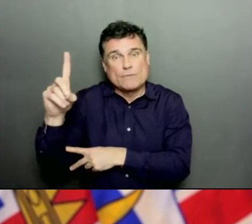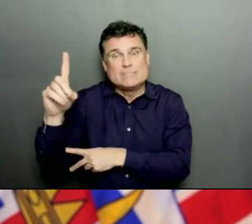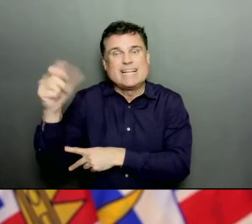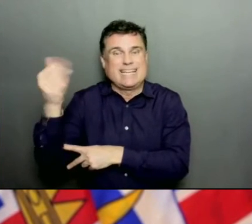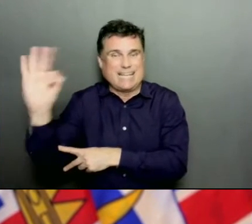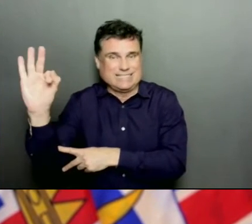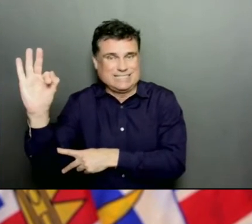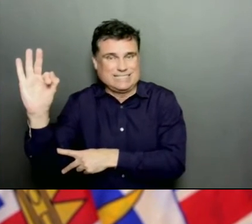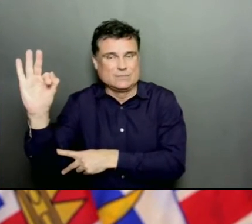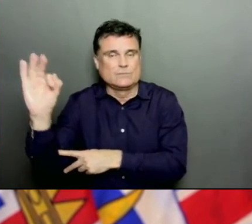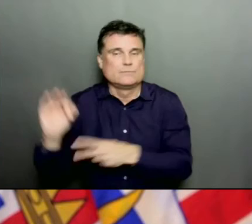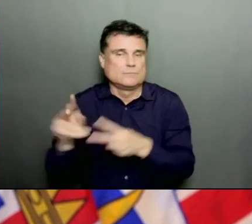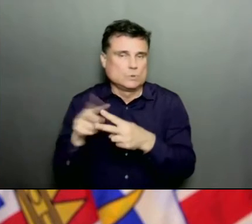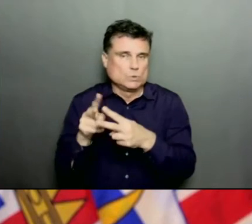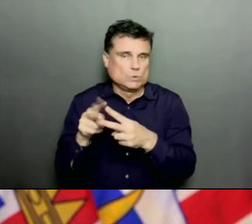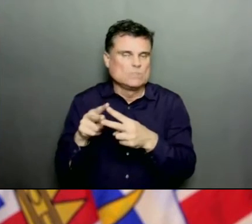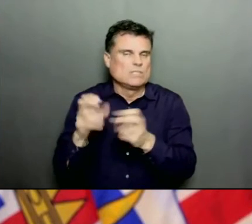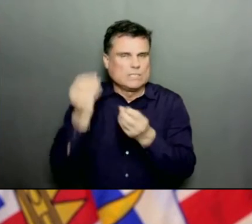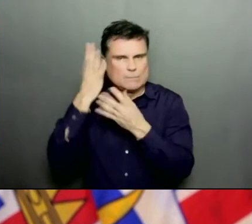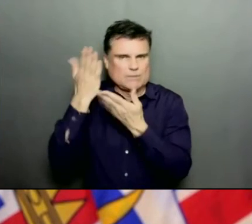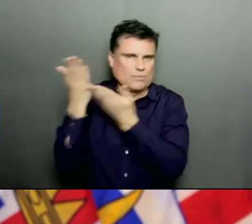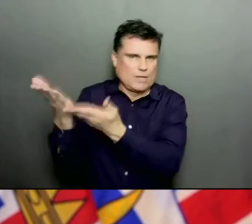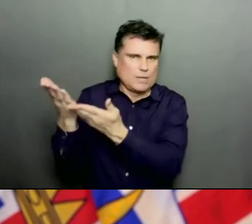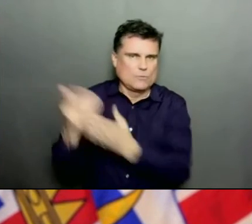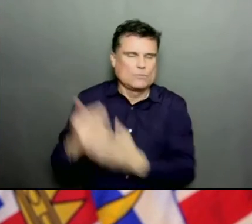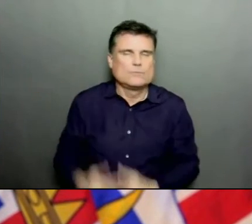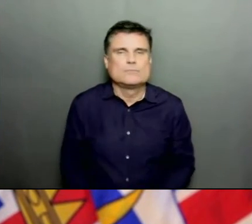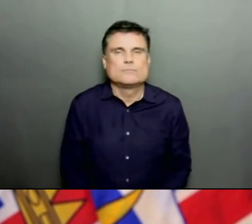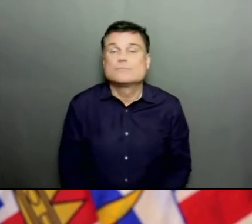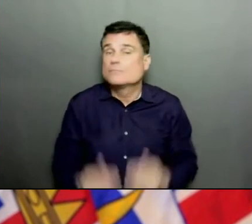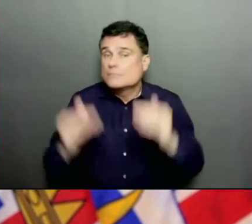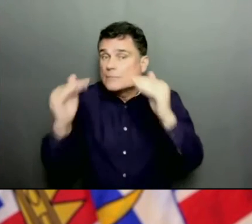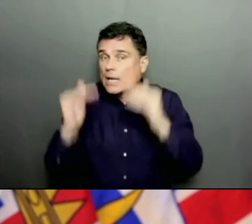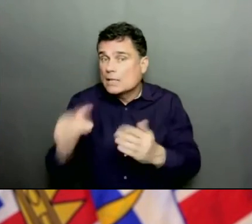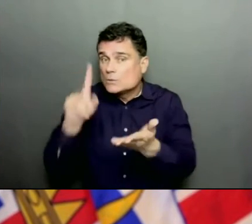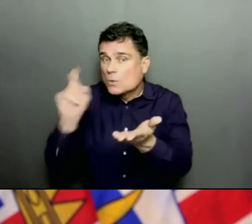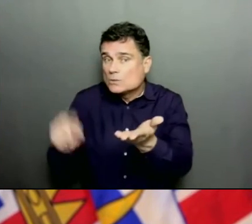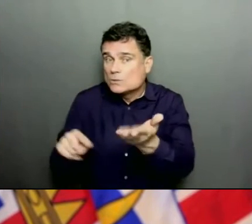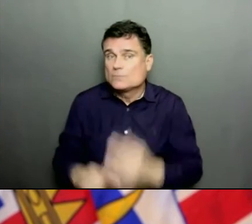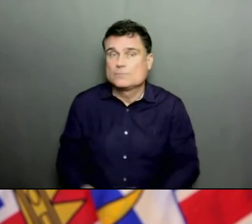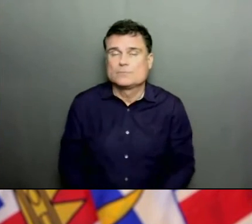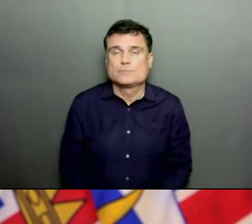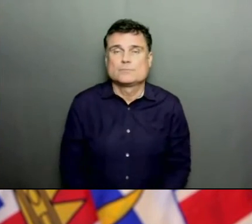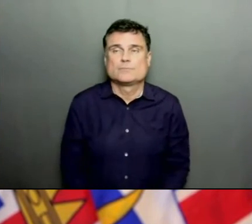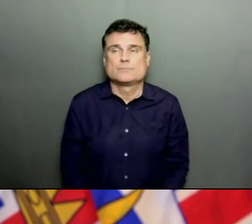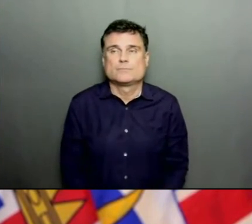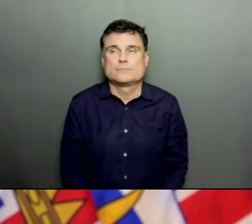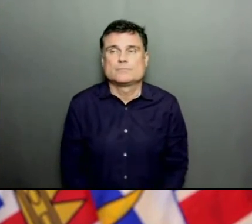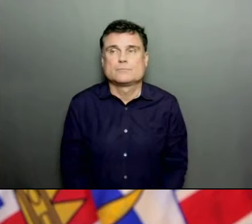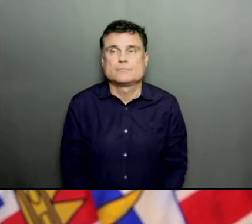golf.bc dotca/COVID-19. I was hoping, Dr Henry, if you could expand on the logistics of delivering the Moderna